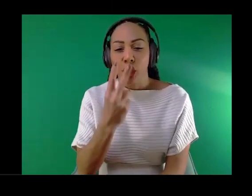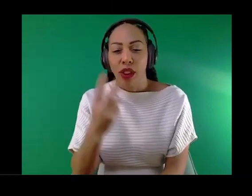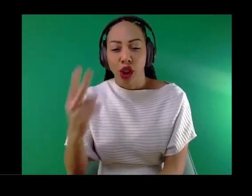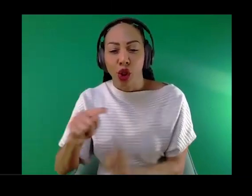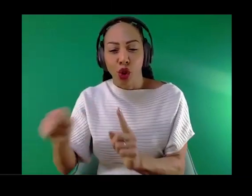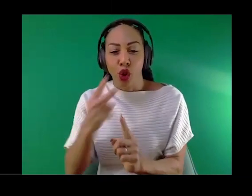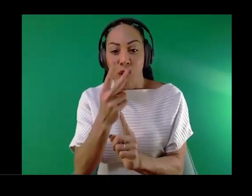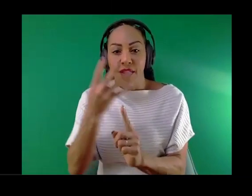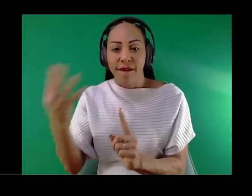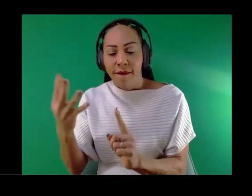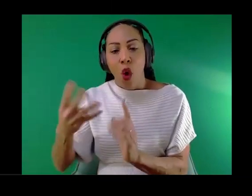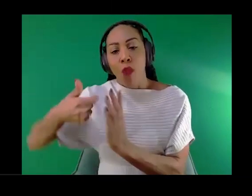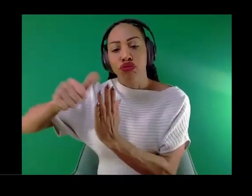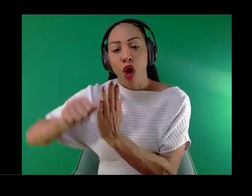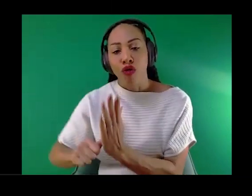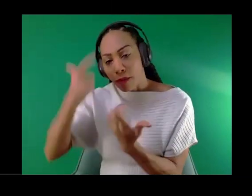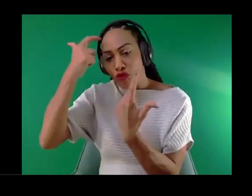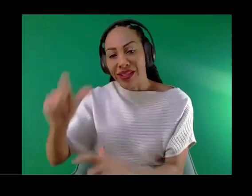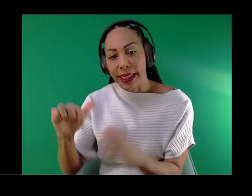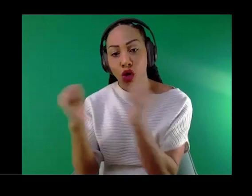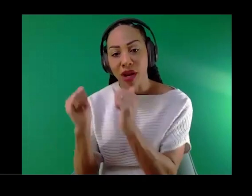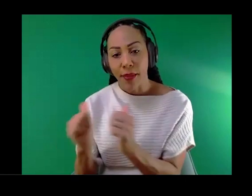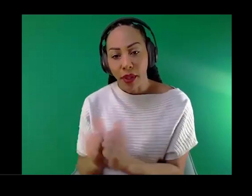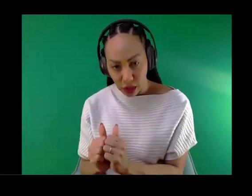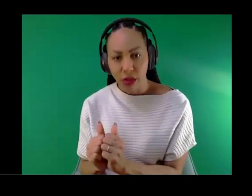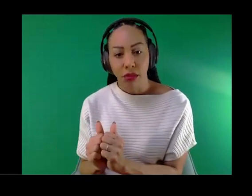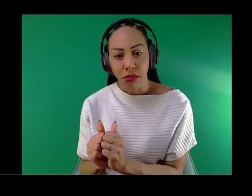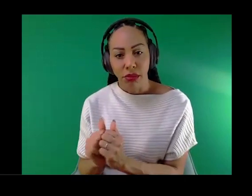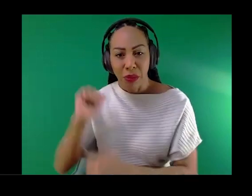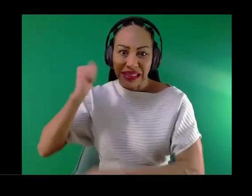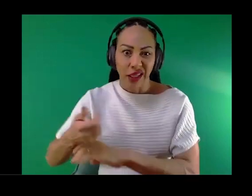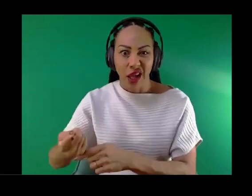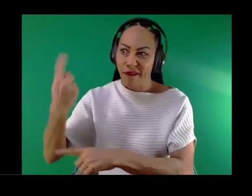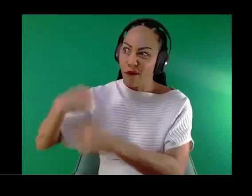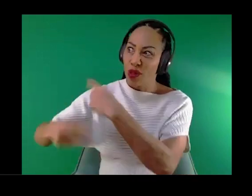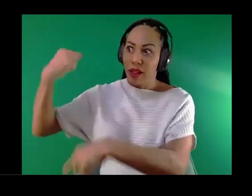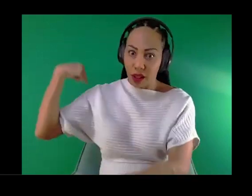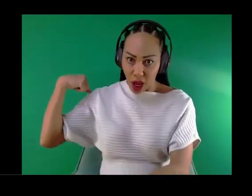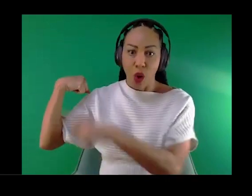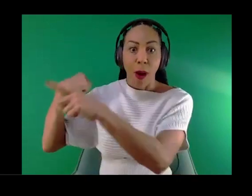agreement Residency program agreement in Italy um I'm going to ask my colleague Sabrina from the